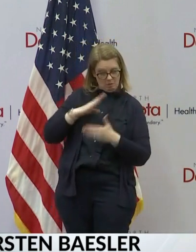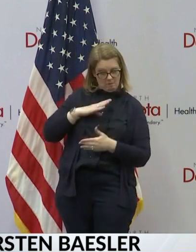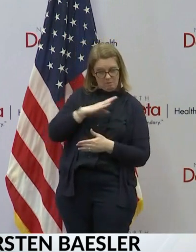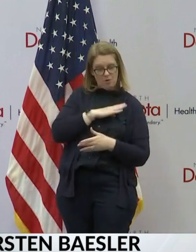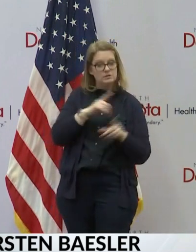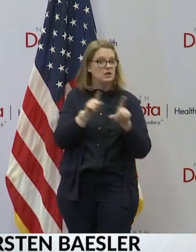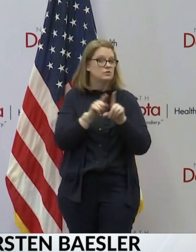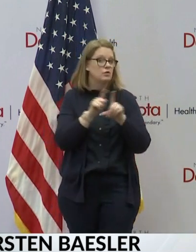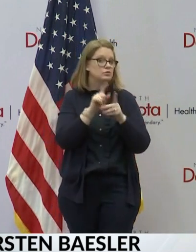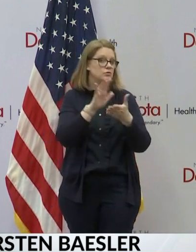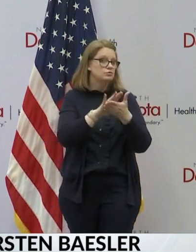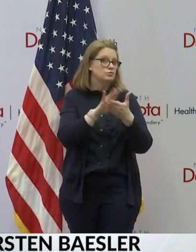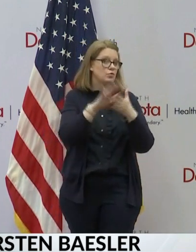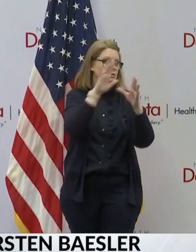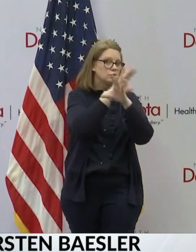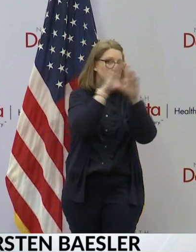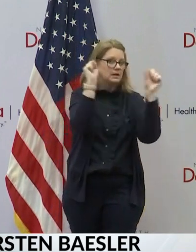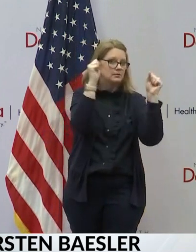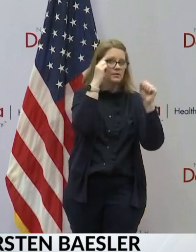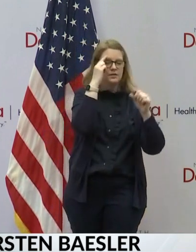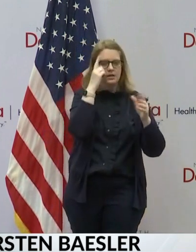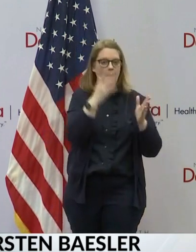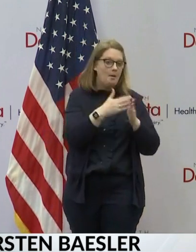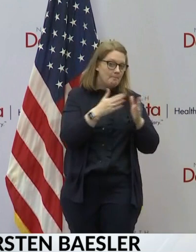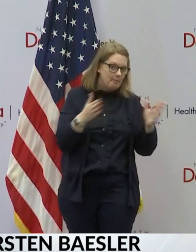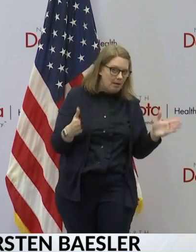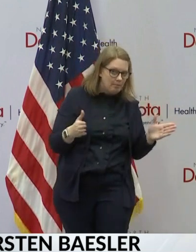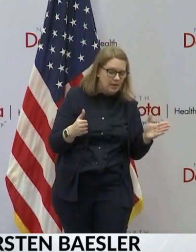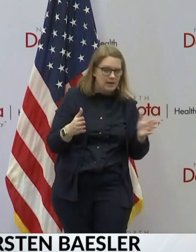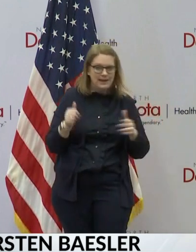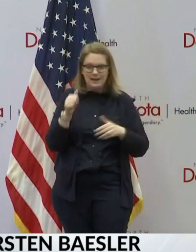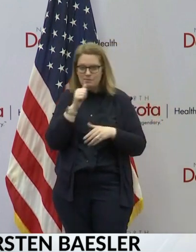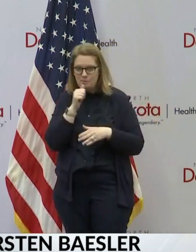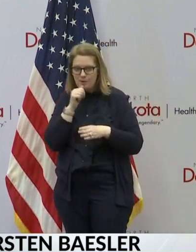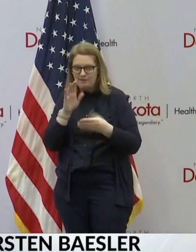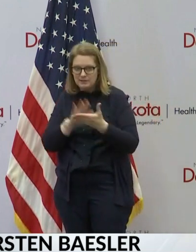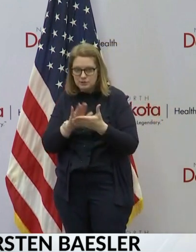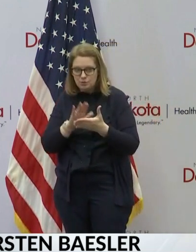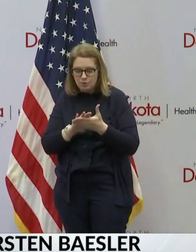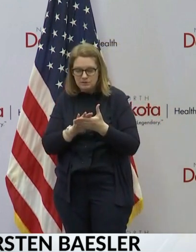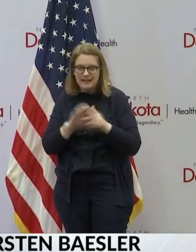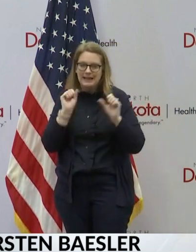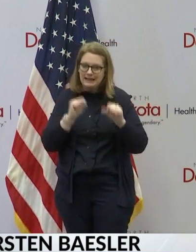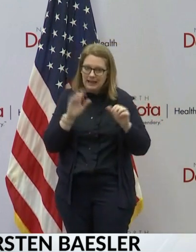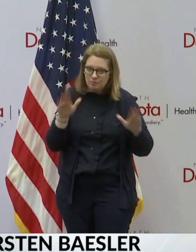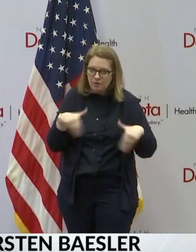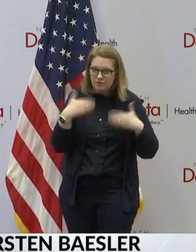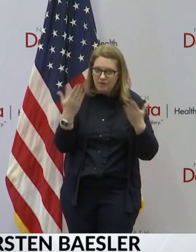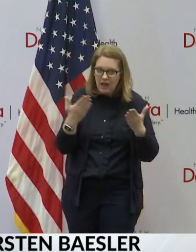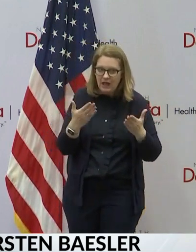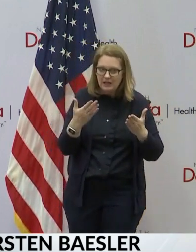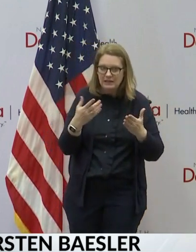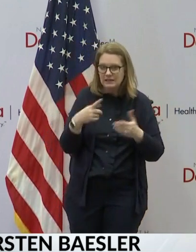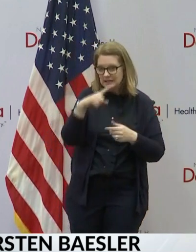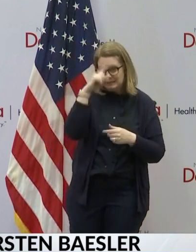SO AS THE GOVERNOR ANNOUNCED AT THE DISCRETION OF OUR LOCAL SCHOOL BOARDS AND SCHOOL